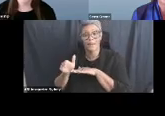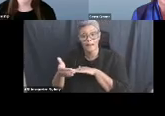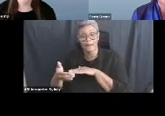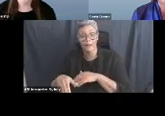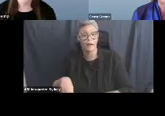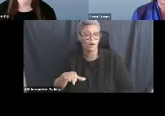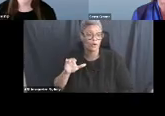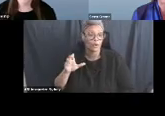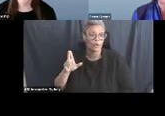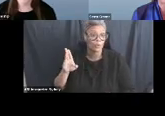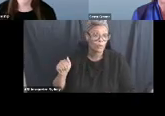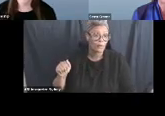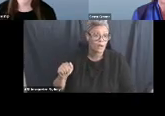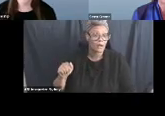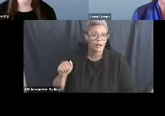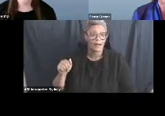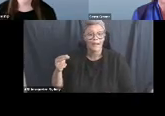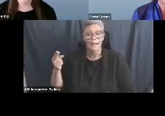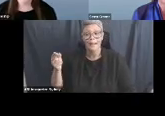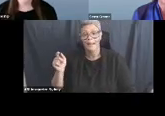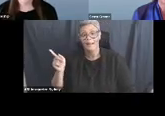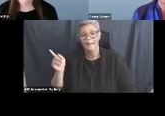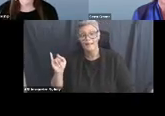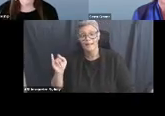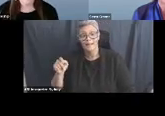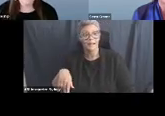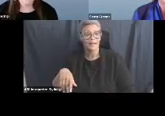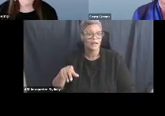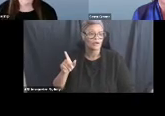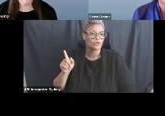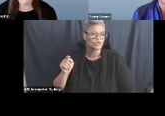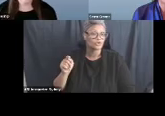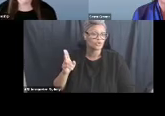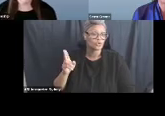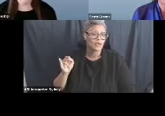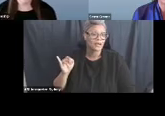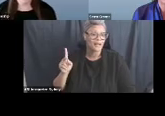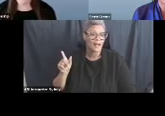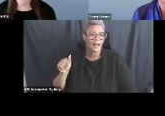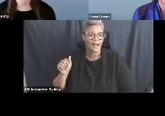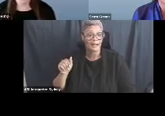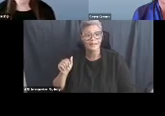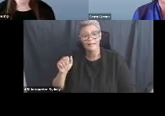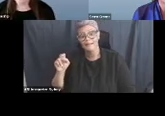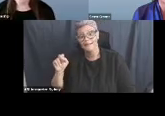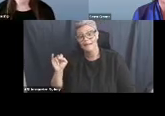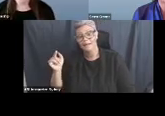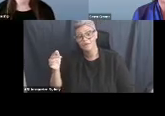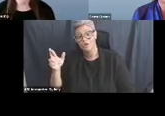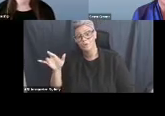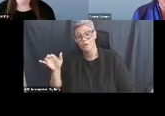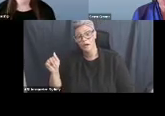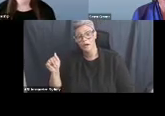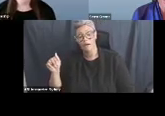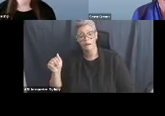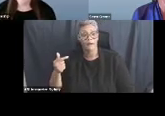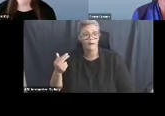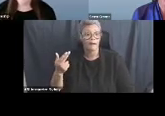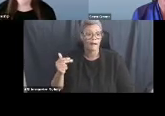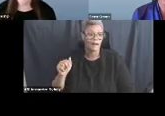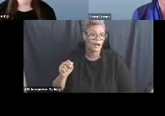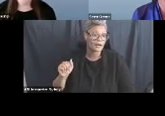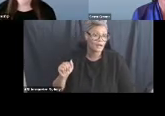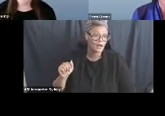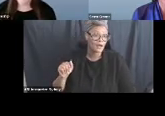Trinidad, Tobago, Nigeria, Ethiopia, Ghana, Somalia and beyond. In this way, by framing